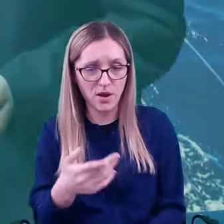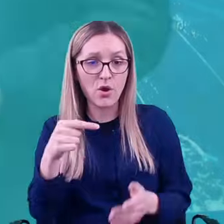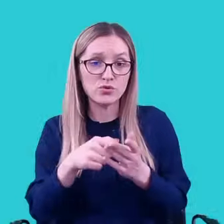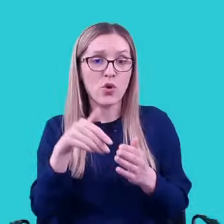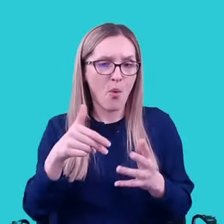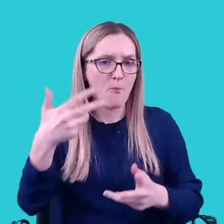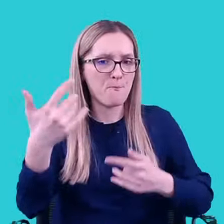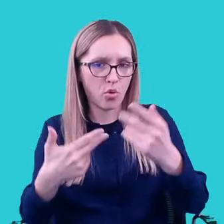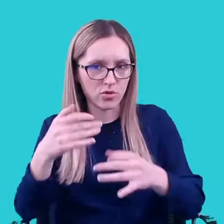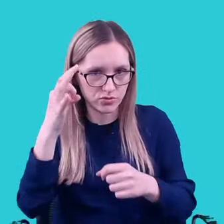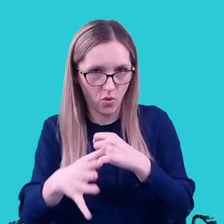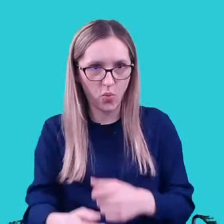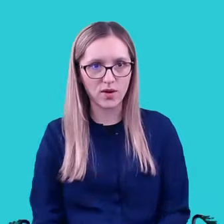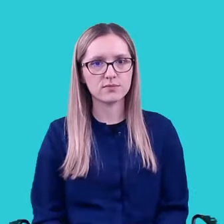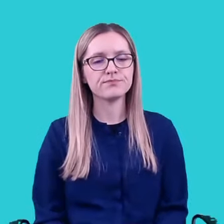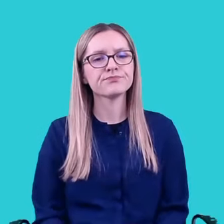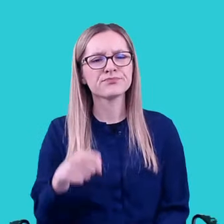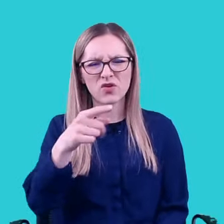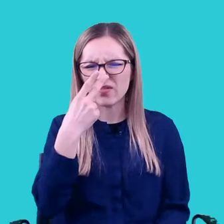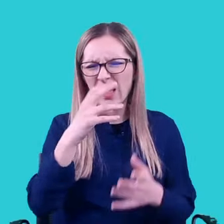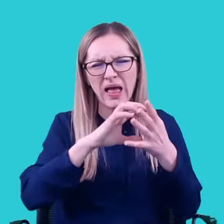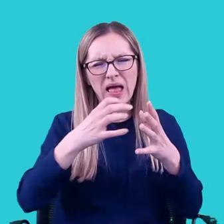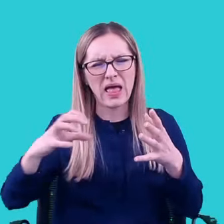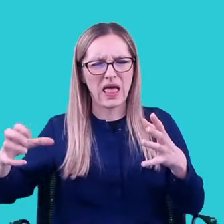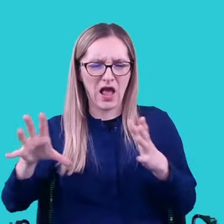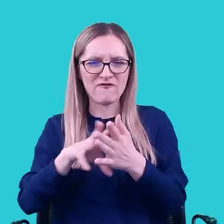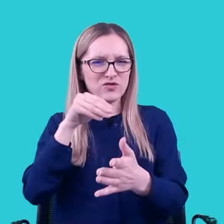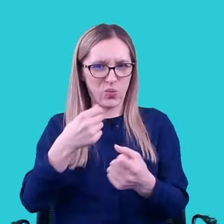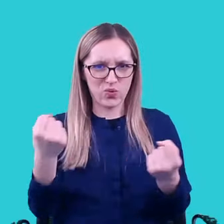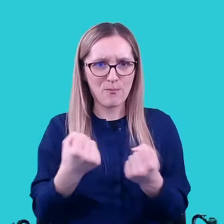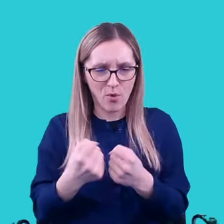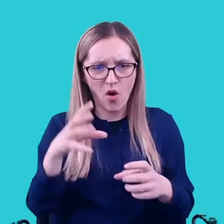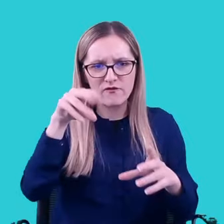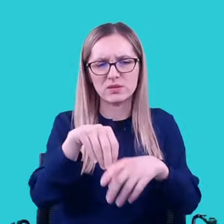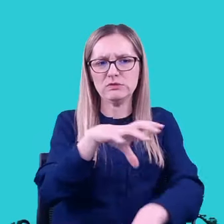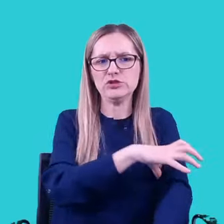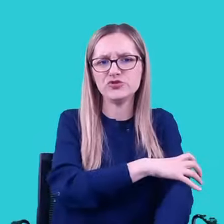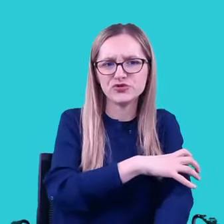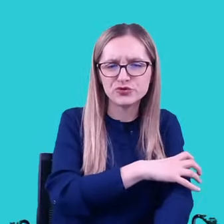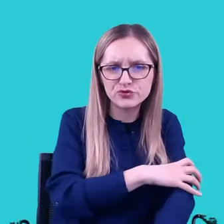This is a complicated equation. Here we have the pressures and whatnot,